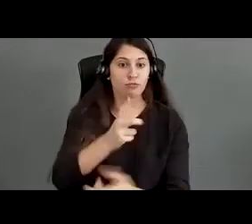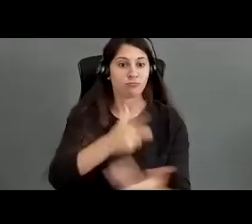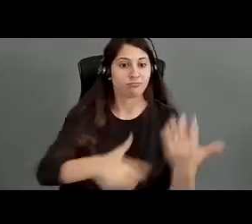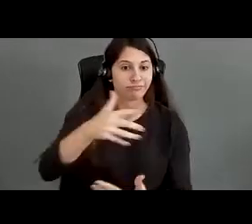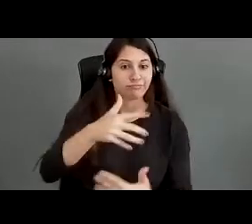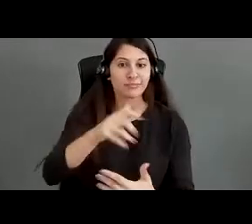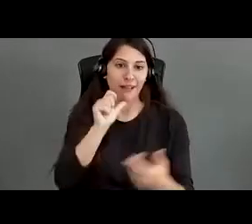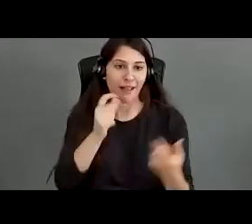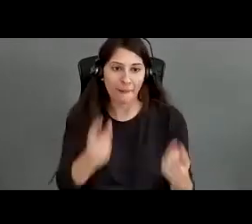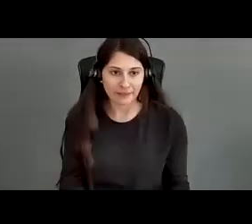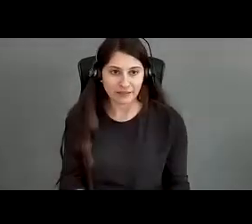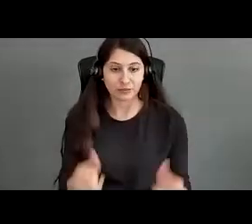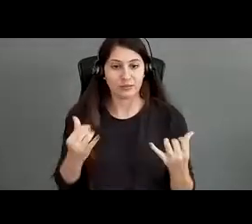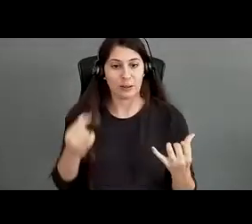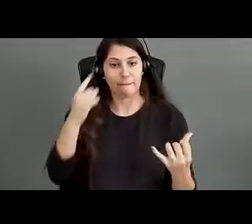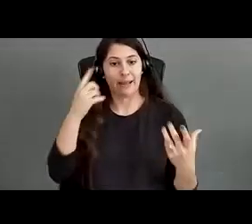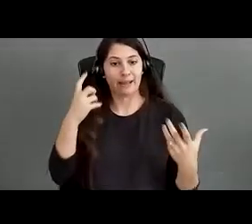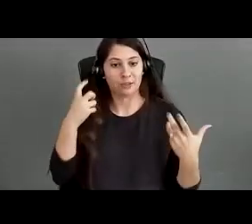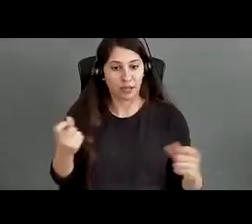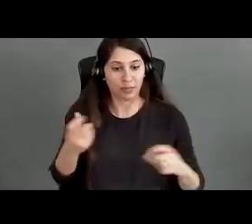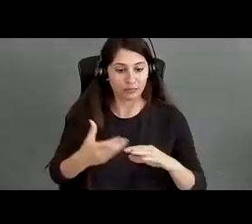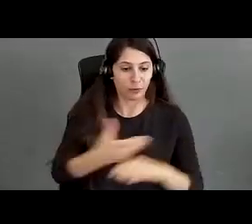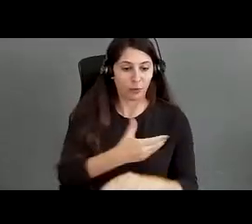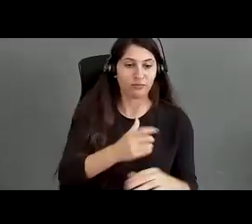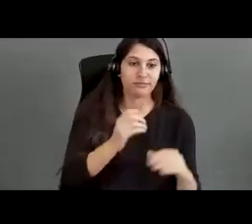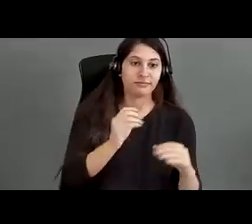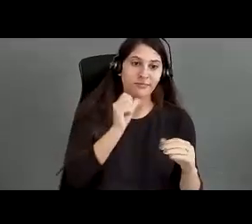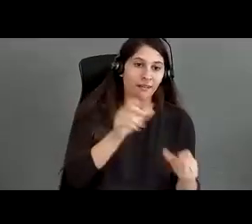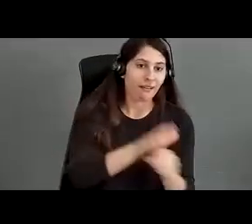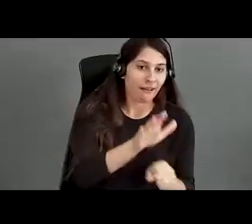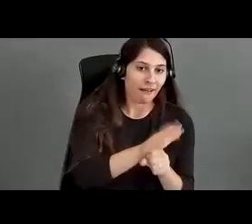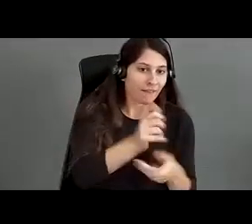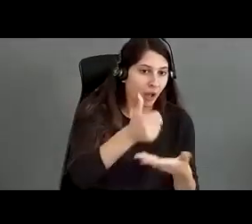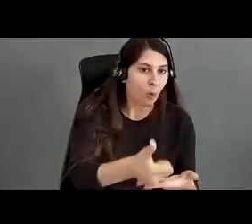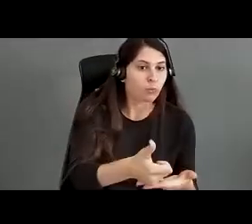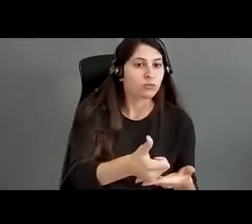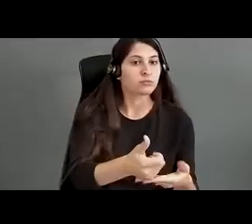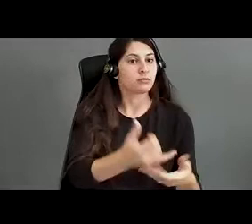that didn't have enough treatment providers all ready. There's a shortage of mental health providers,